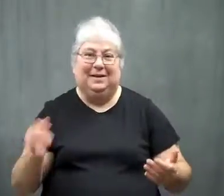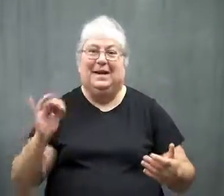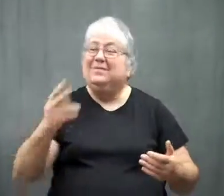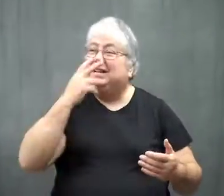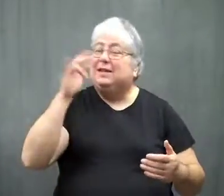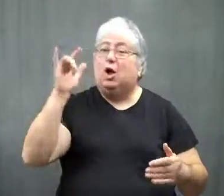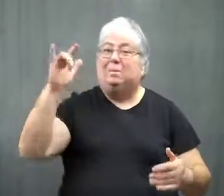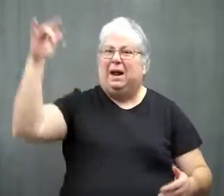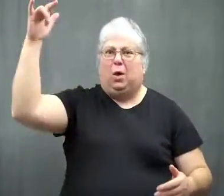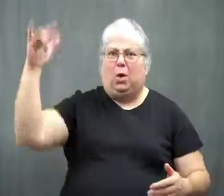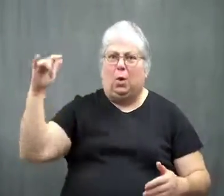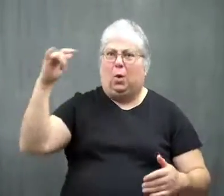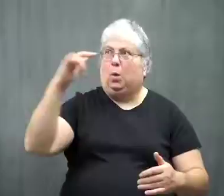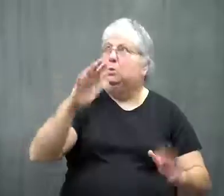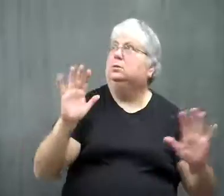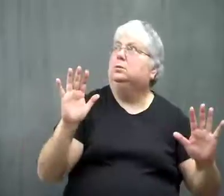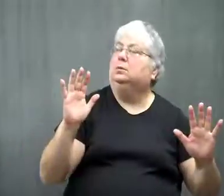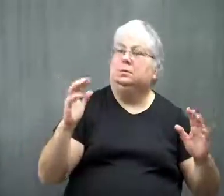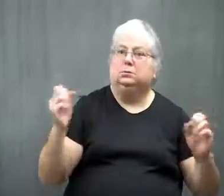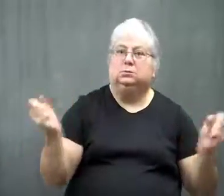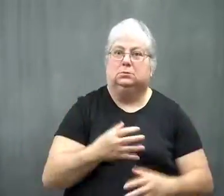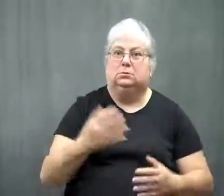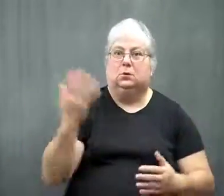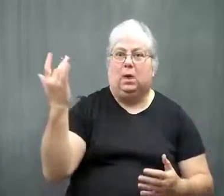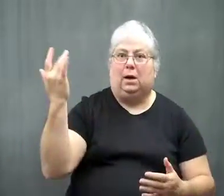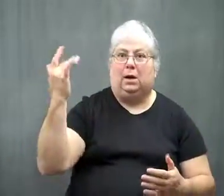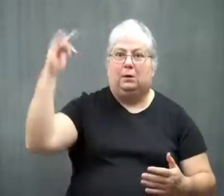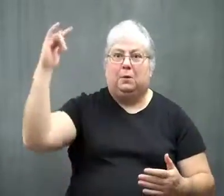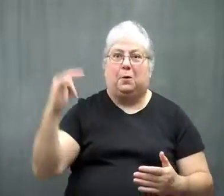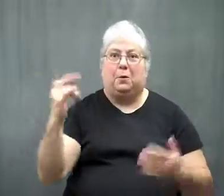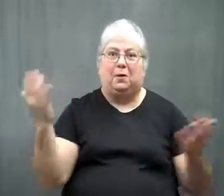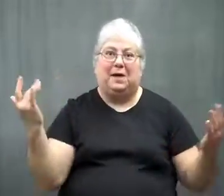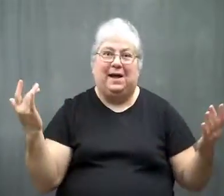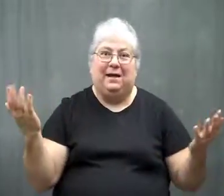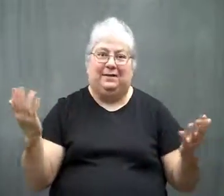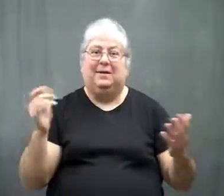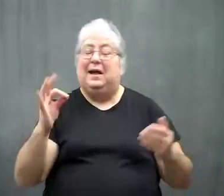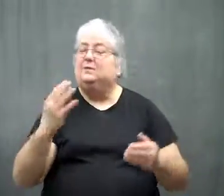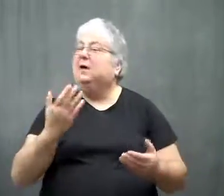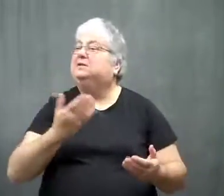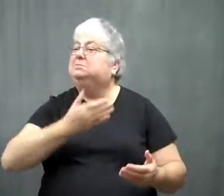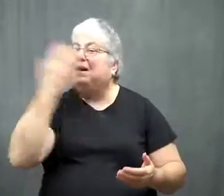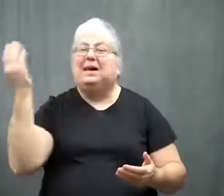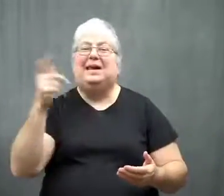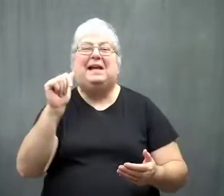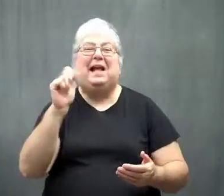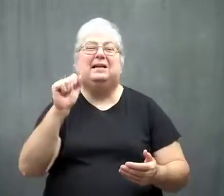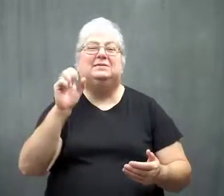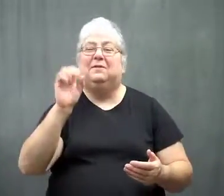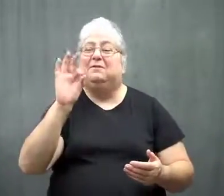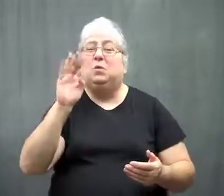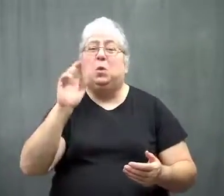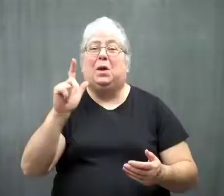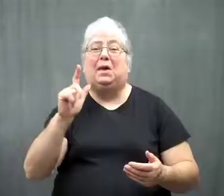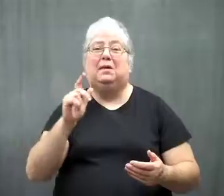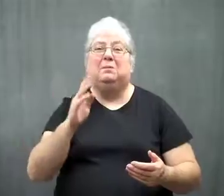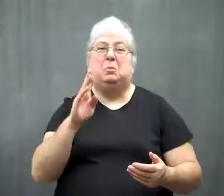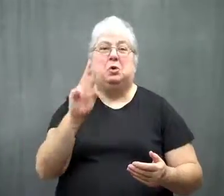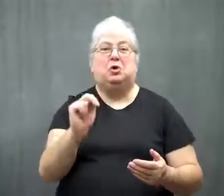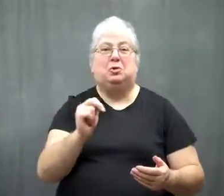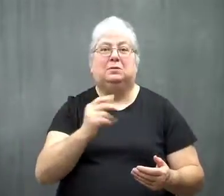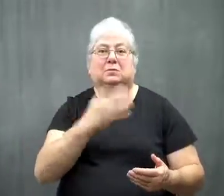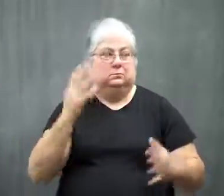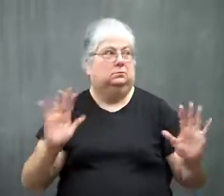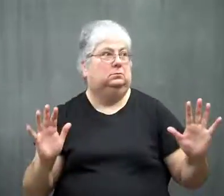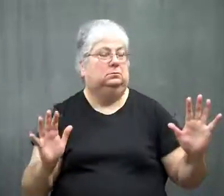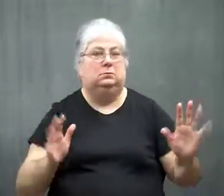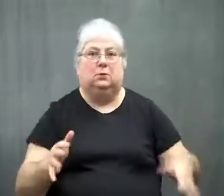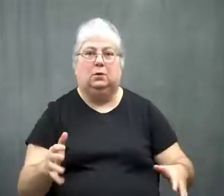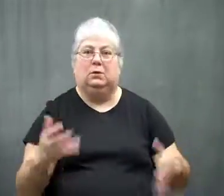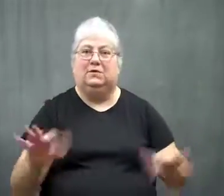A low flying plane sets off panic as people wonder why it's flying so low.